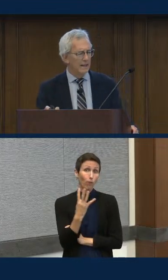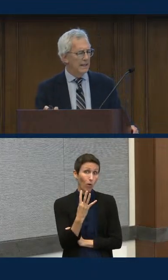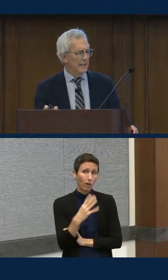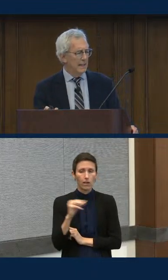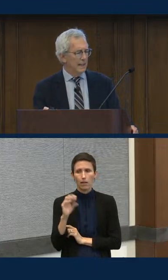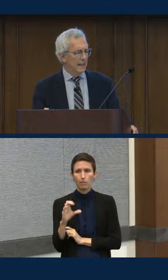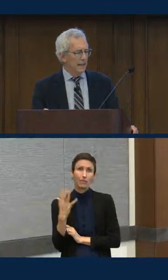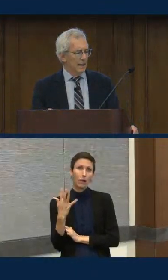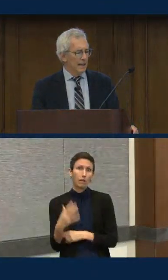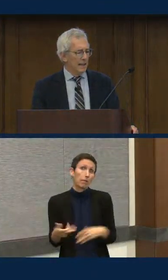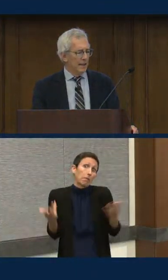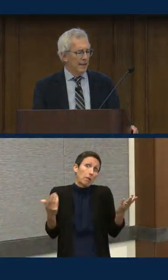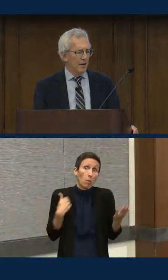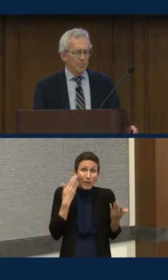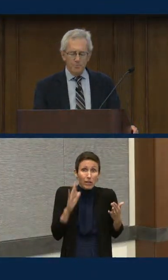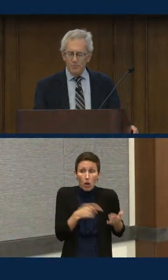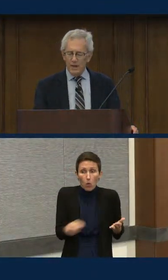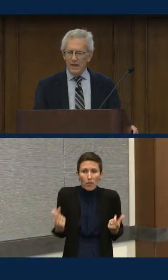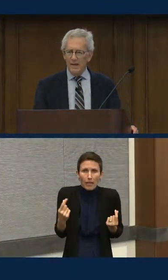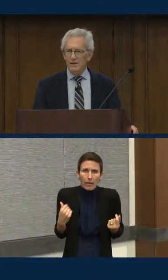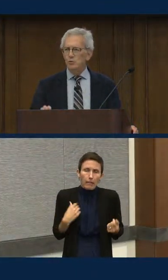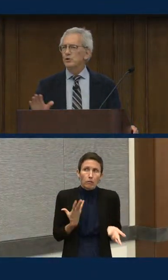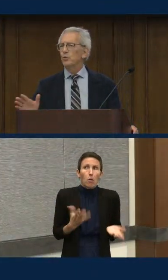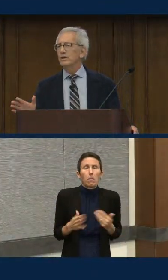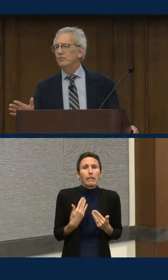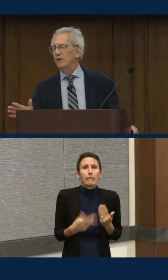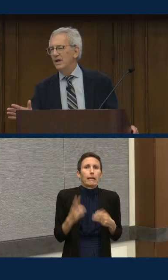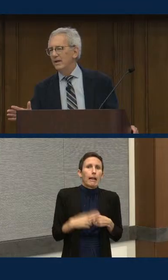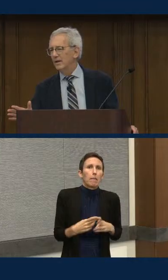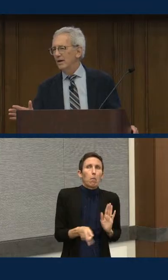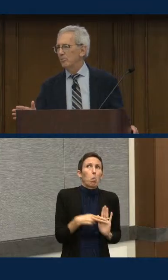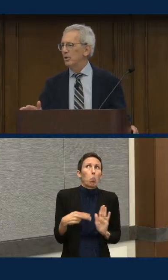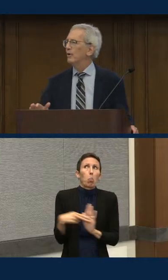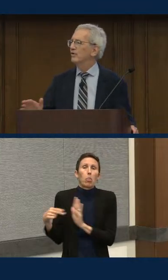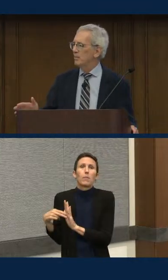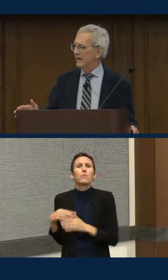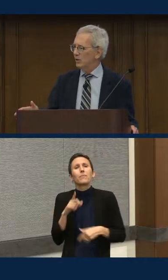Now, this was a really fun